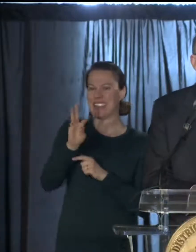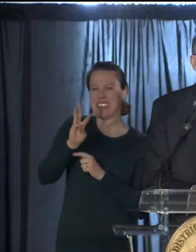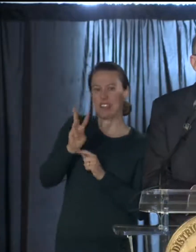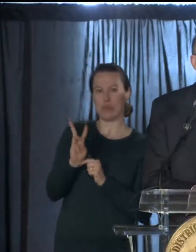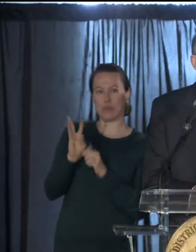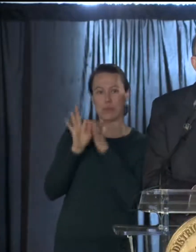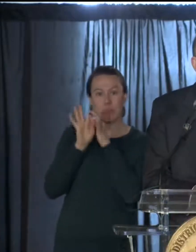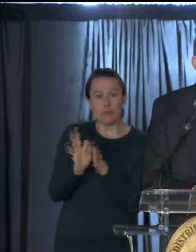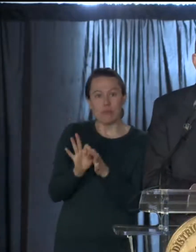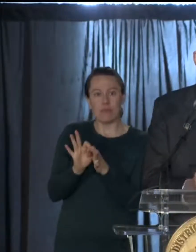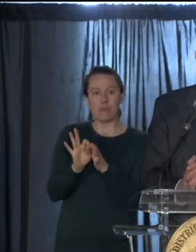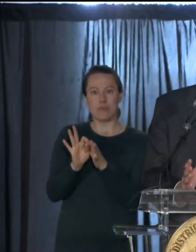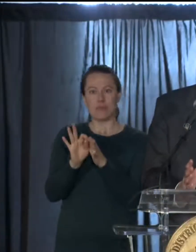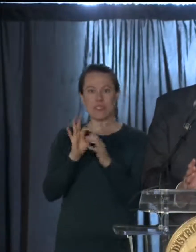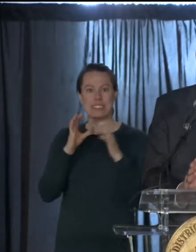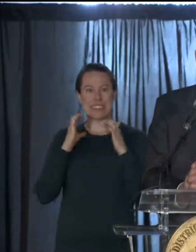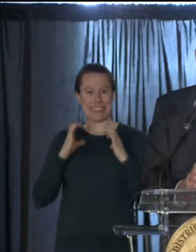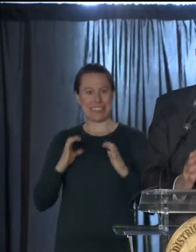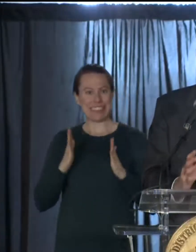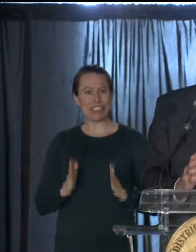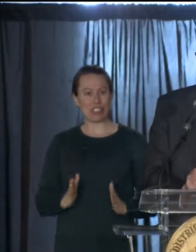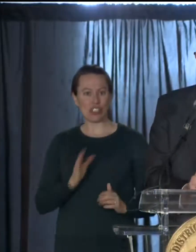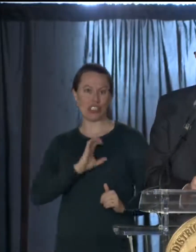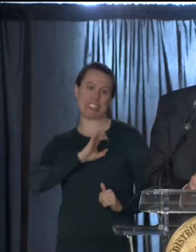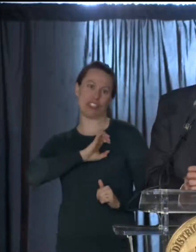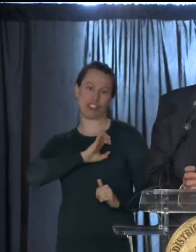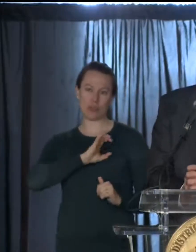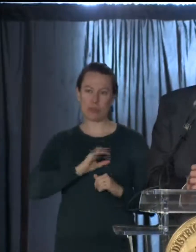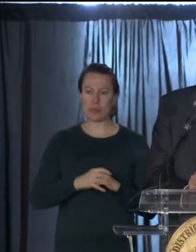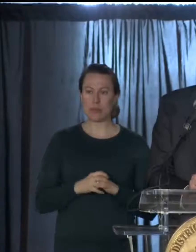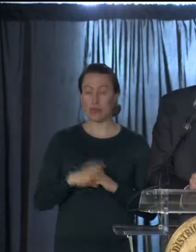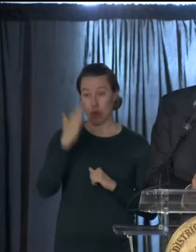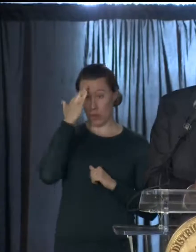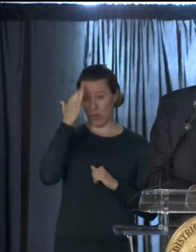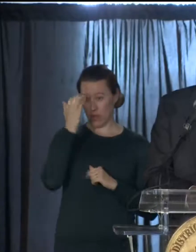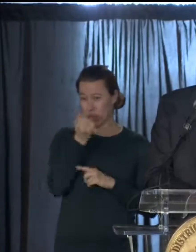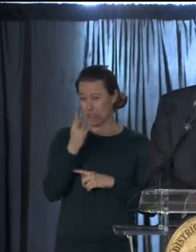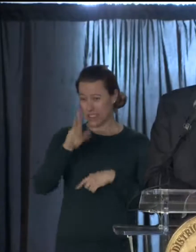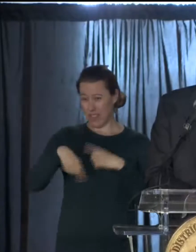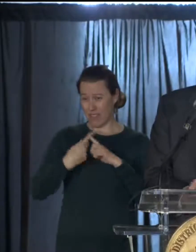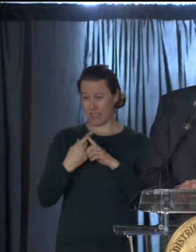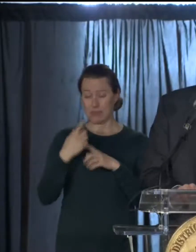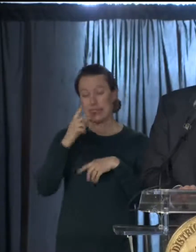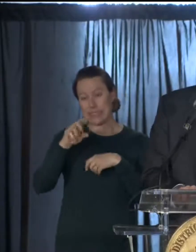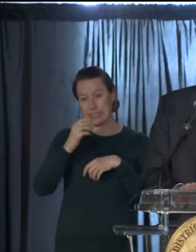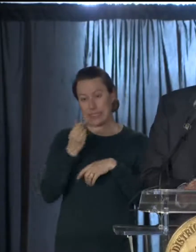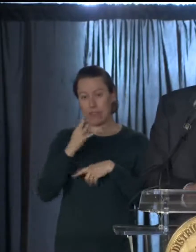EVEN THOUGH AS WE KNOW FOR SEVERAL YEARS IT WASN'T CLEAR UNDER THE LAW THAT AFRICAN-AMERICANS WOULD HAVE THE